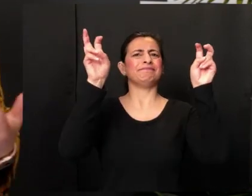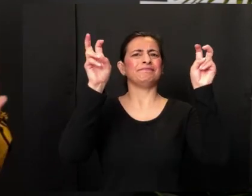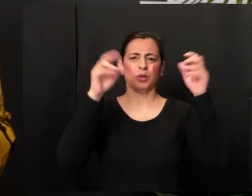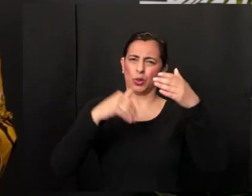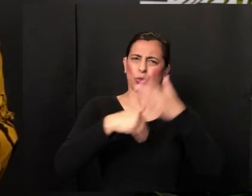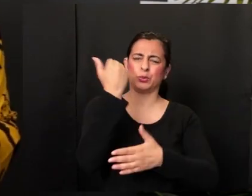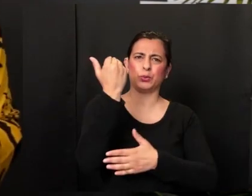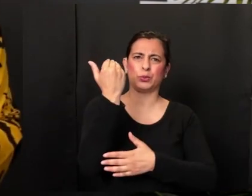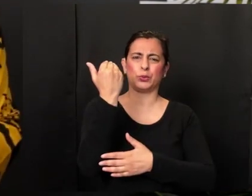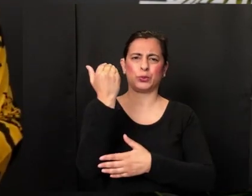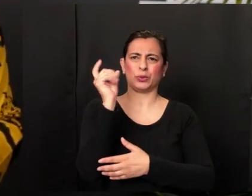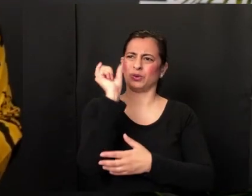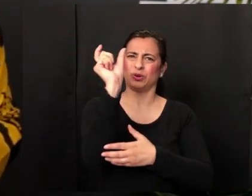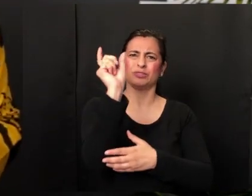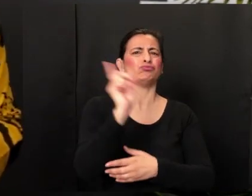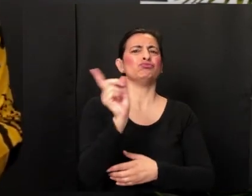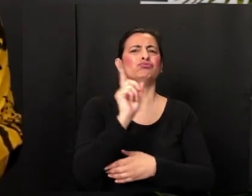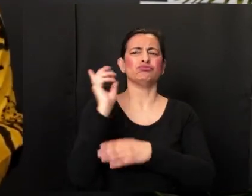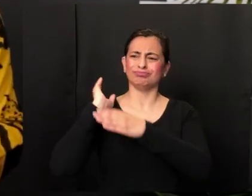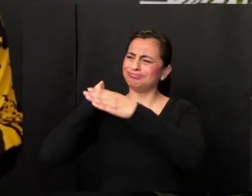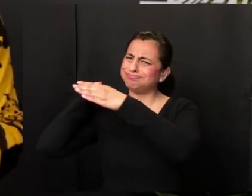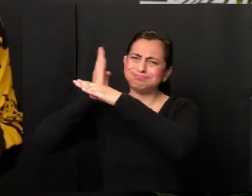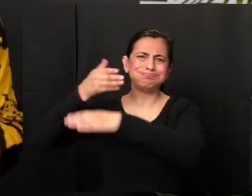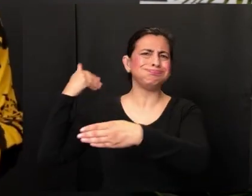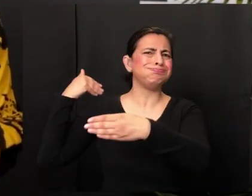and inclusion isn’t only limited to disabilities -